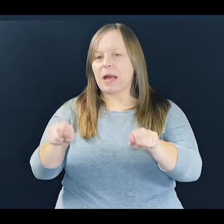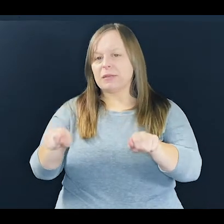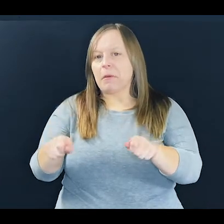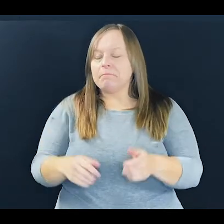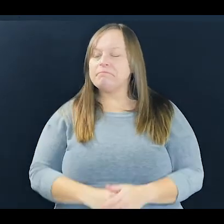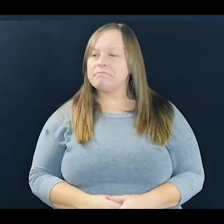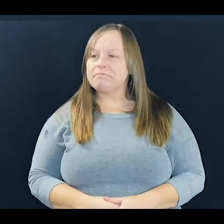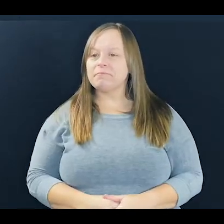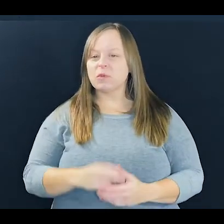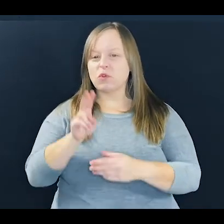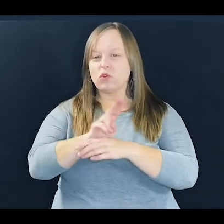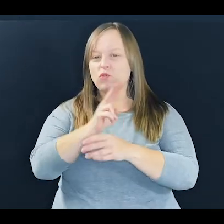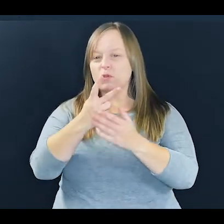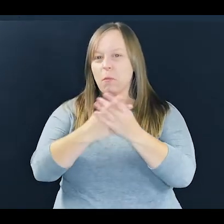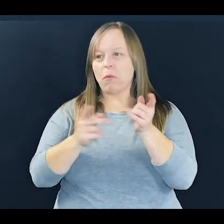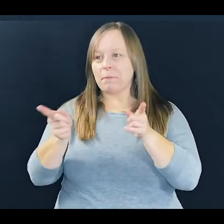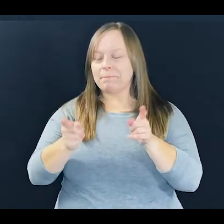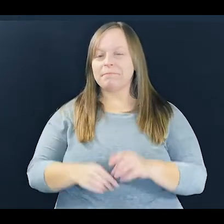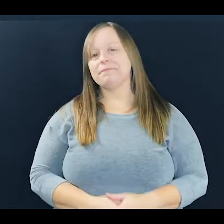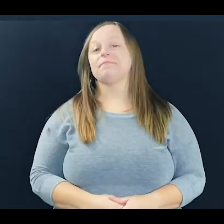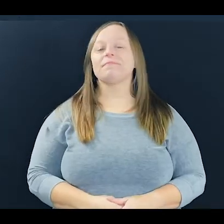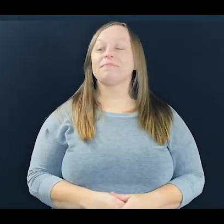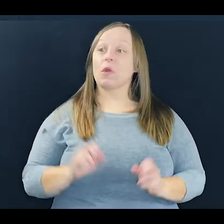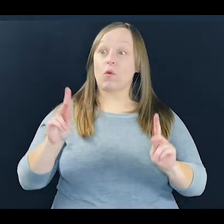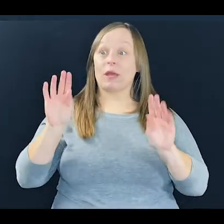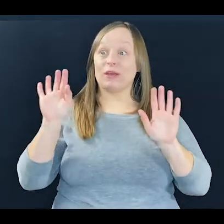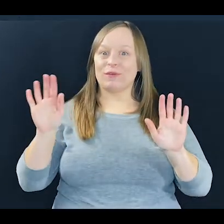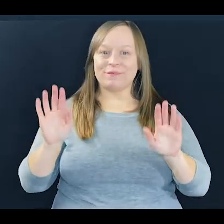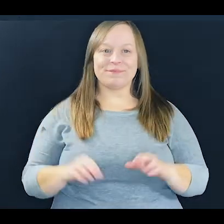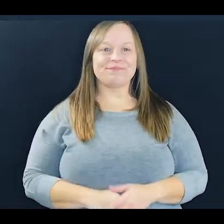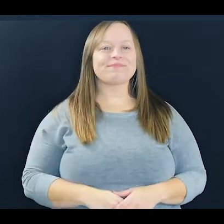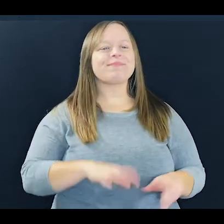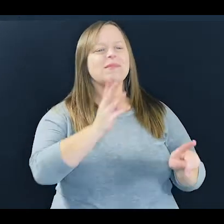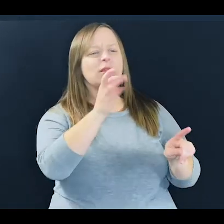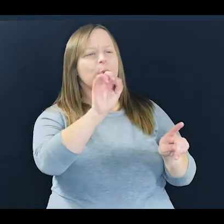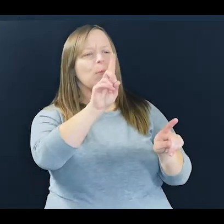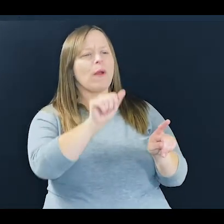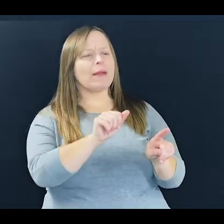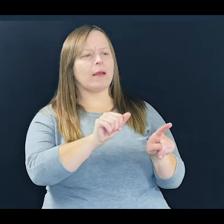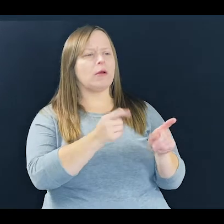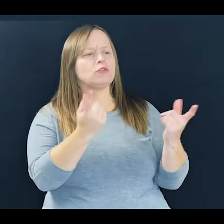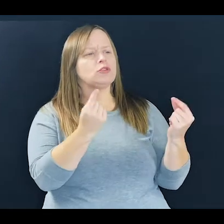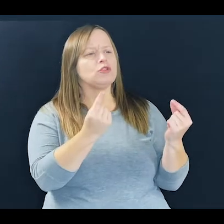It is on a case by case basis, but it is possible. OK, great. And Brenda, what should someone do